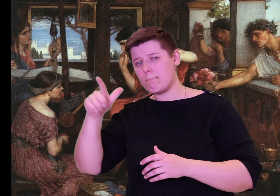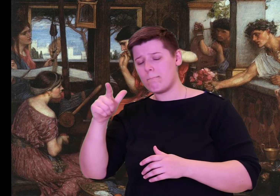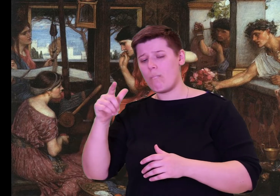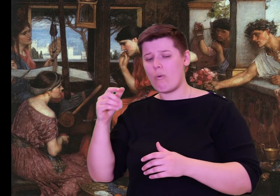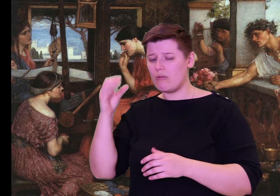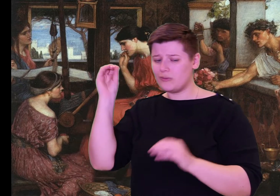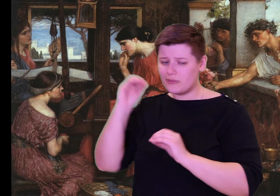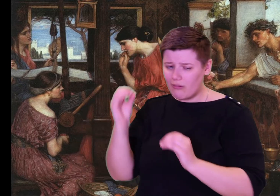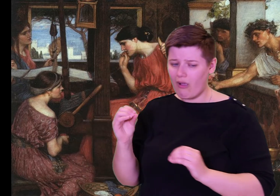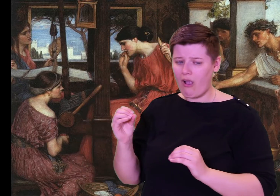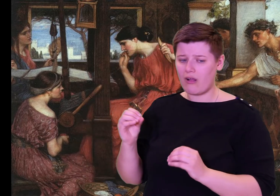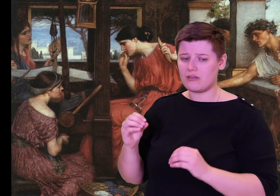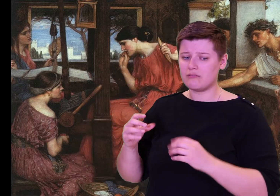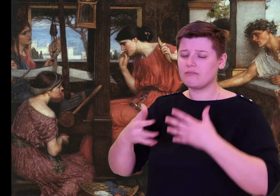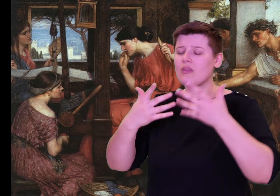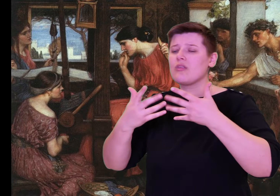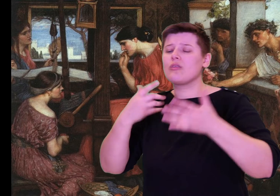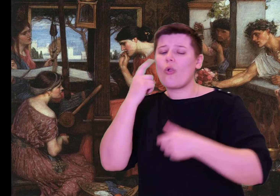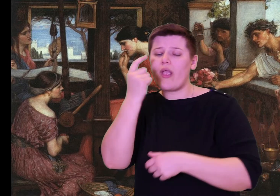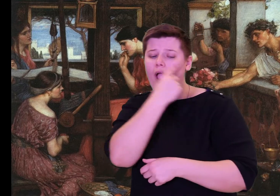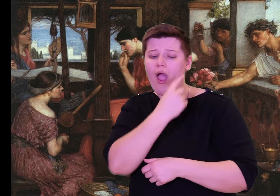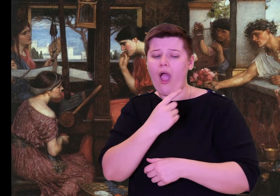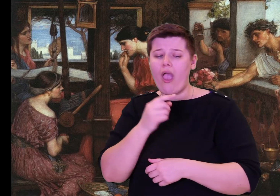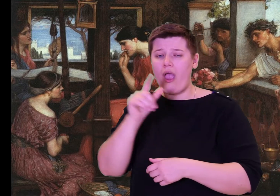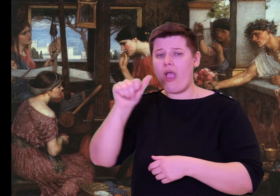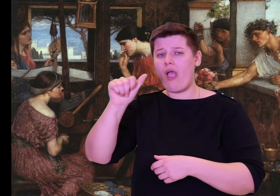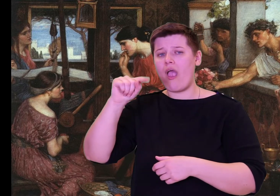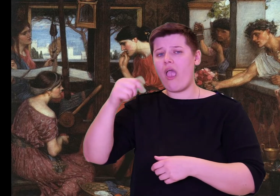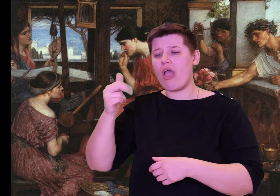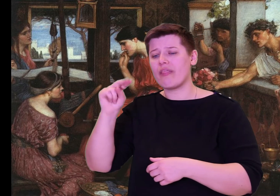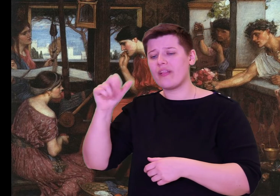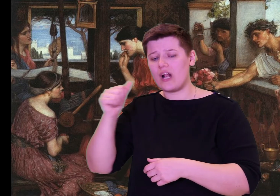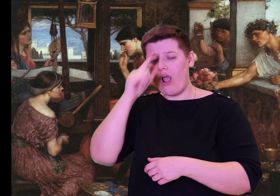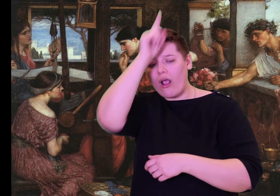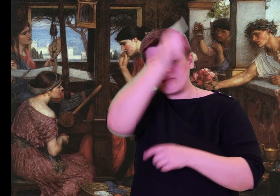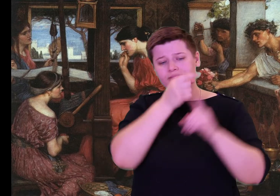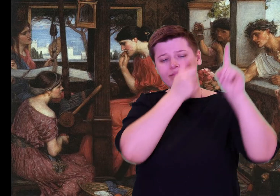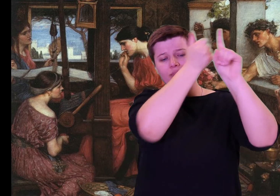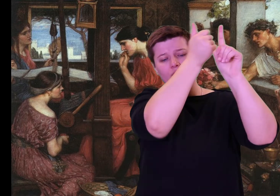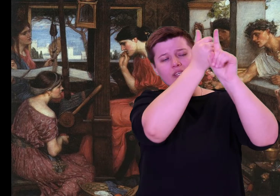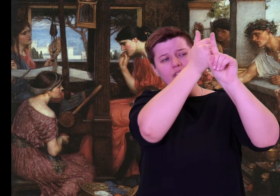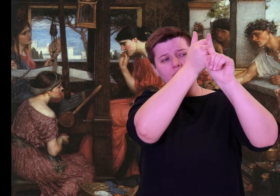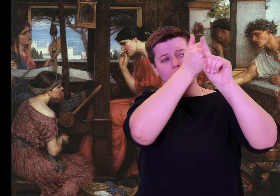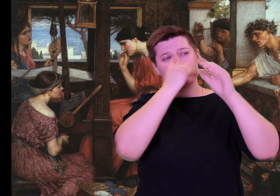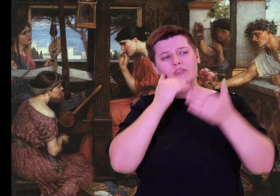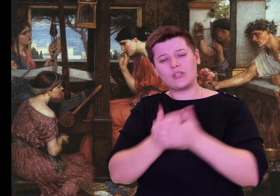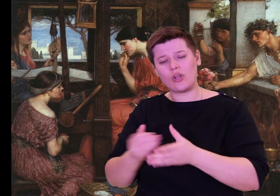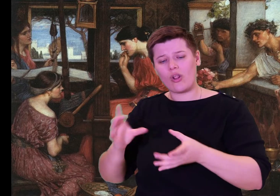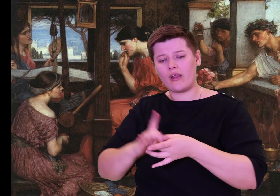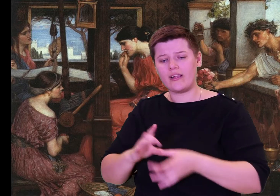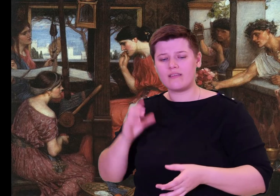She set the sons of Atreus to fight each other.